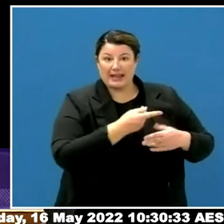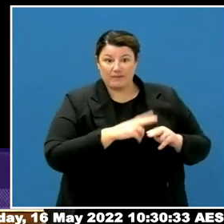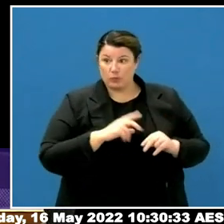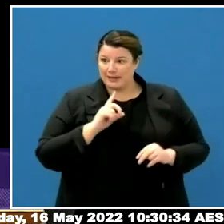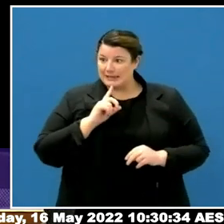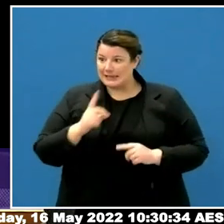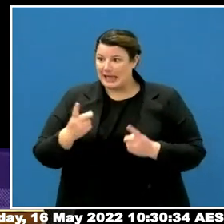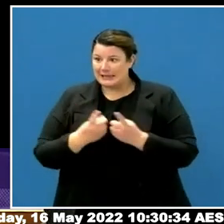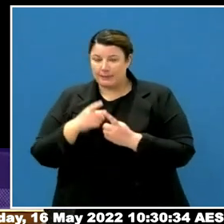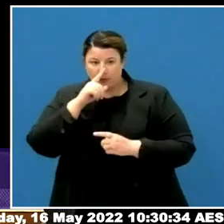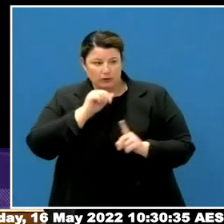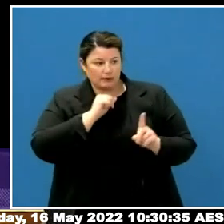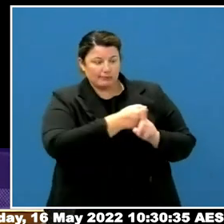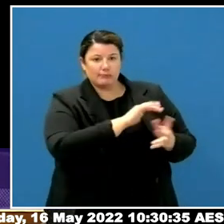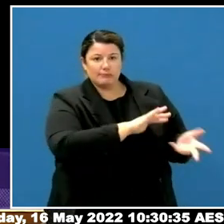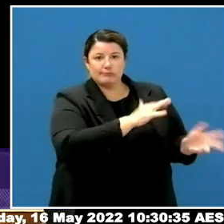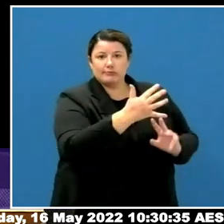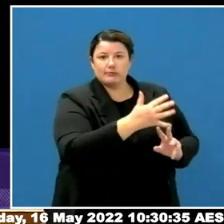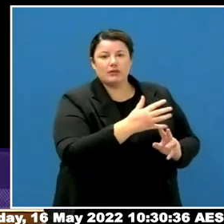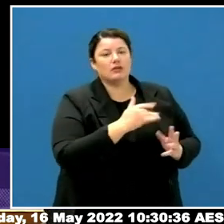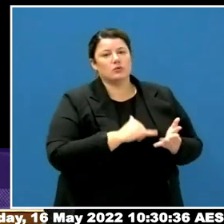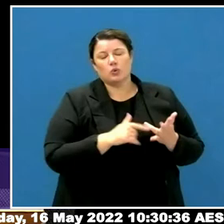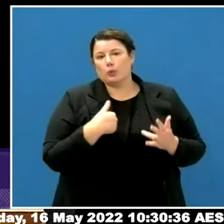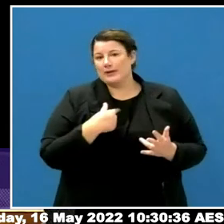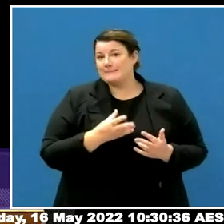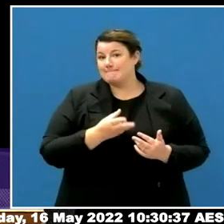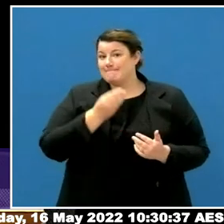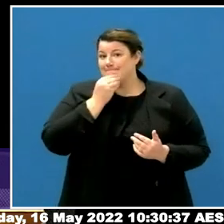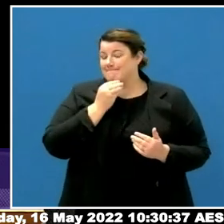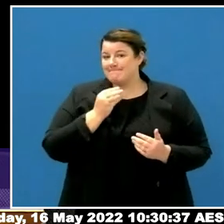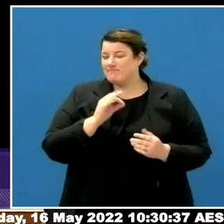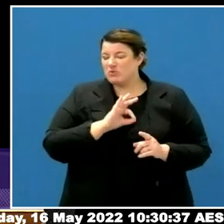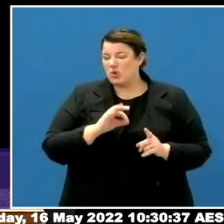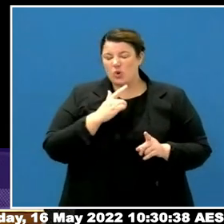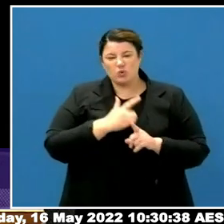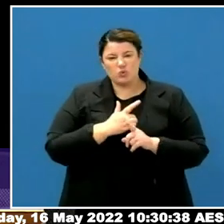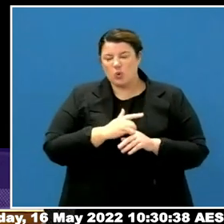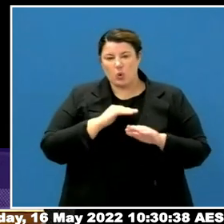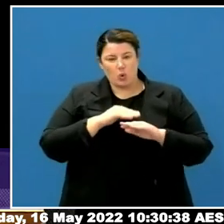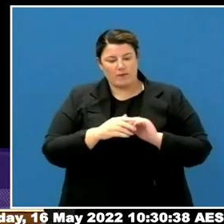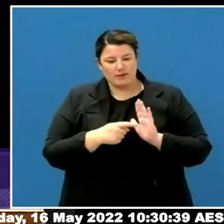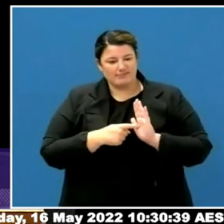Public hearing. For these reasons, we will not be presenting evidence on those matters